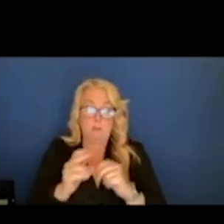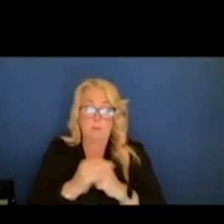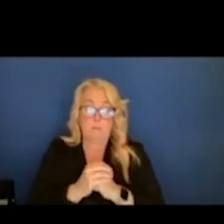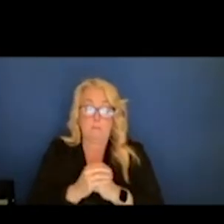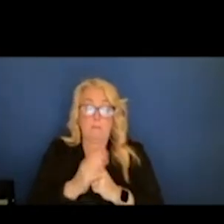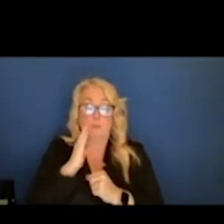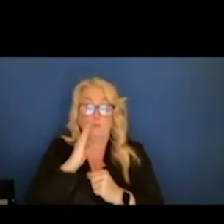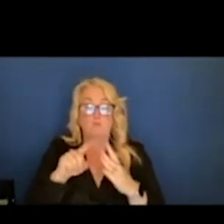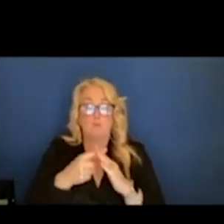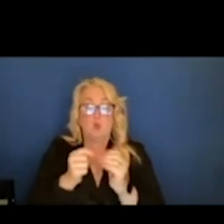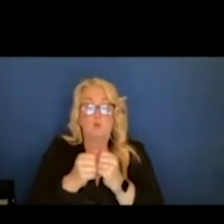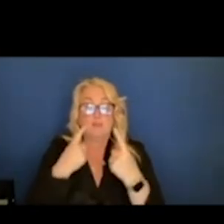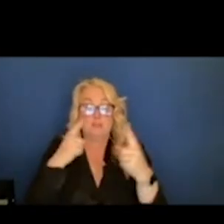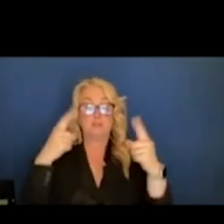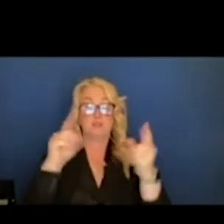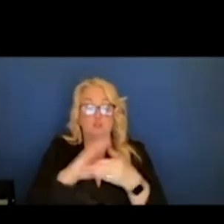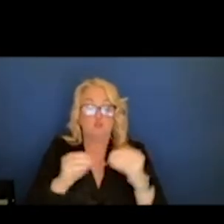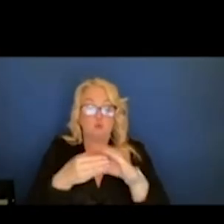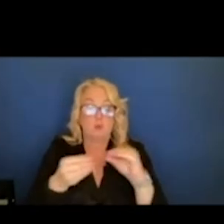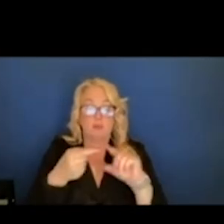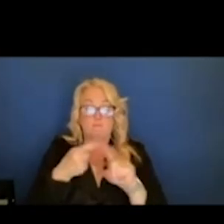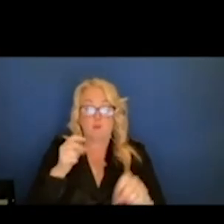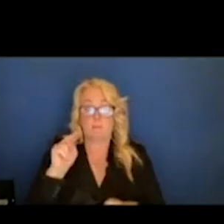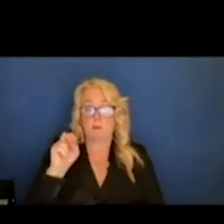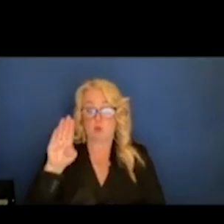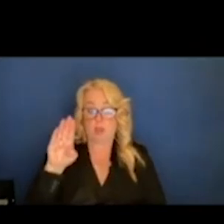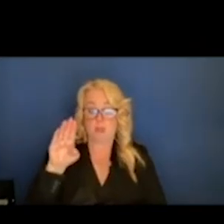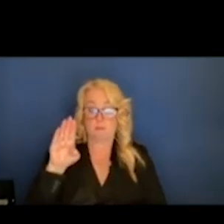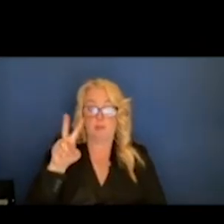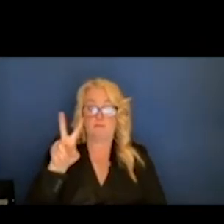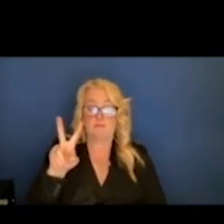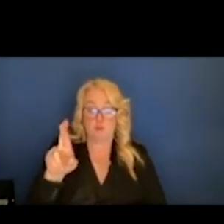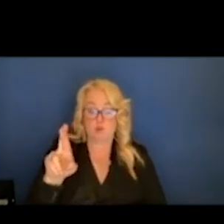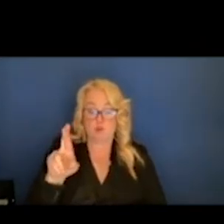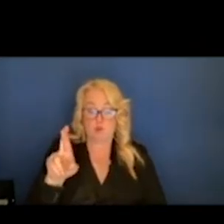Model Demonstration program. Let’s start with a success story from Nebraska VR who was awarded a